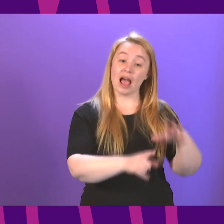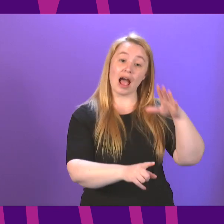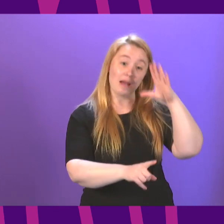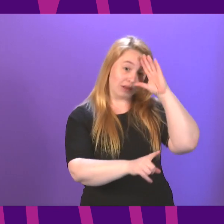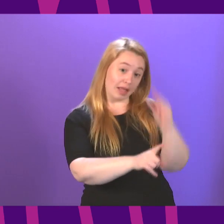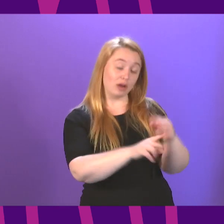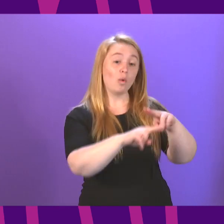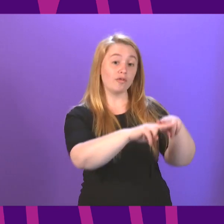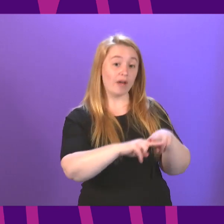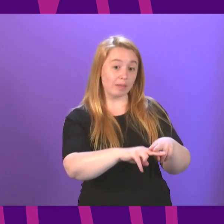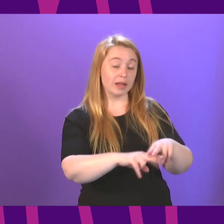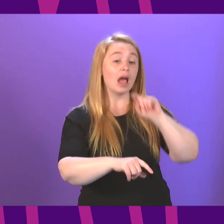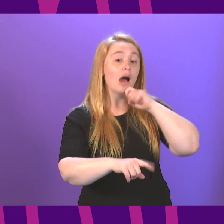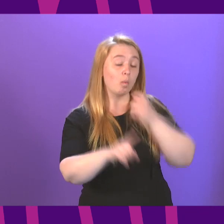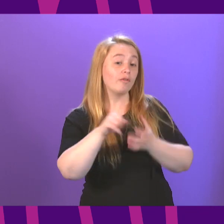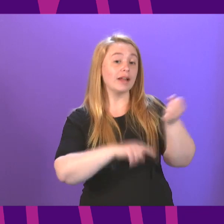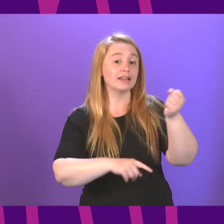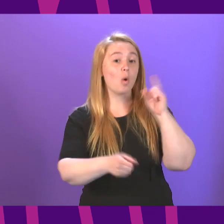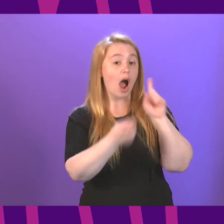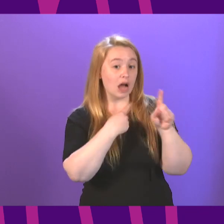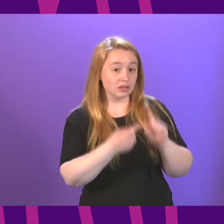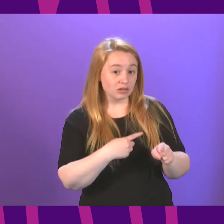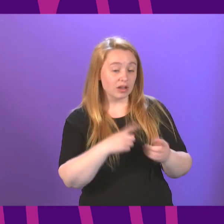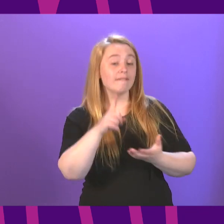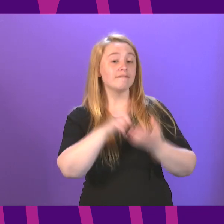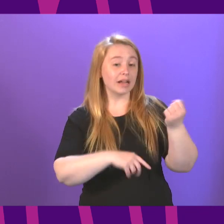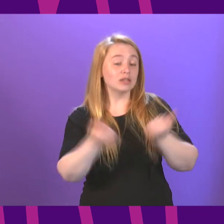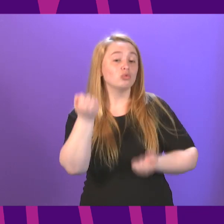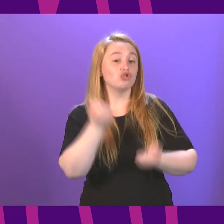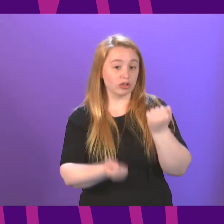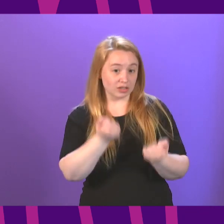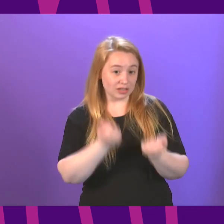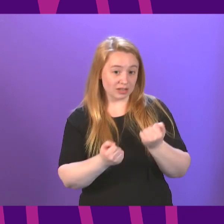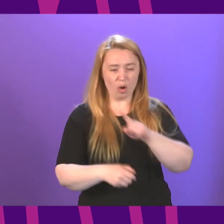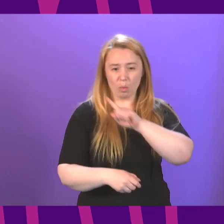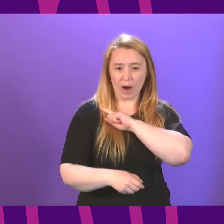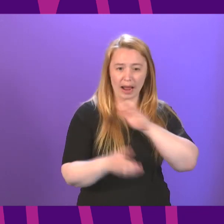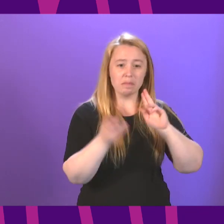answers and justice for Milly and all the families affected. Four years on from Milly’s death,